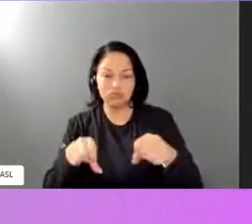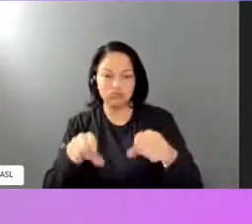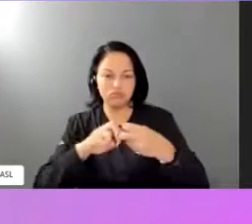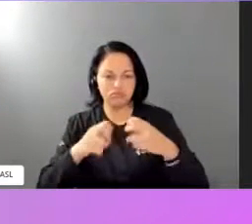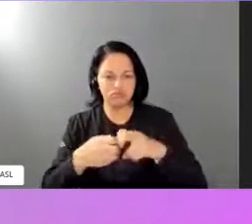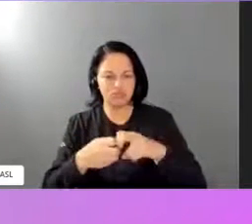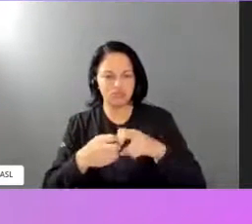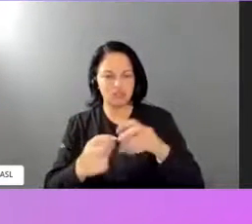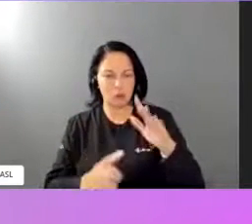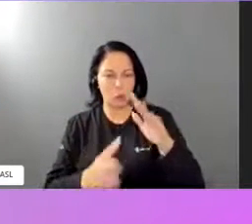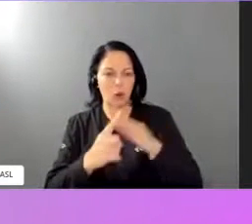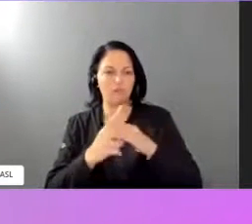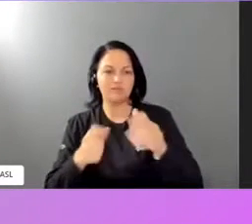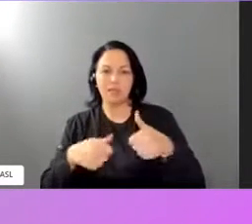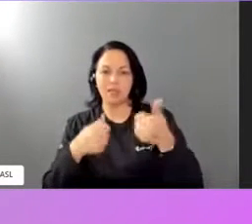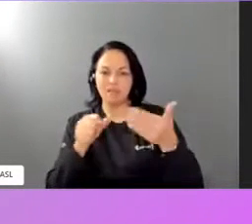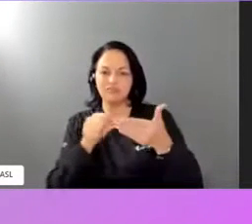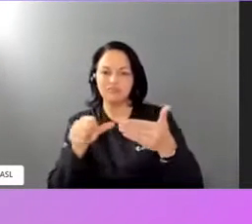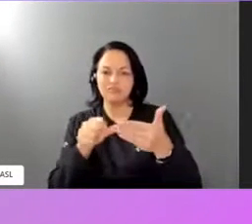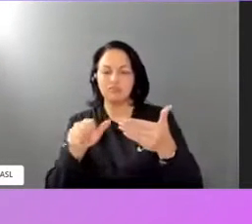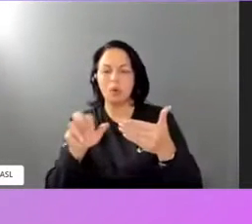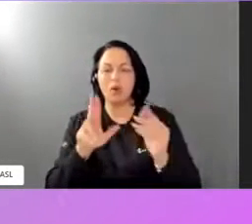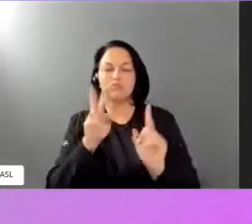while in the process of writing code we know many